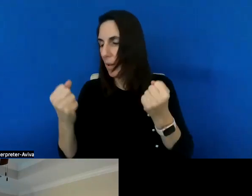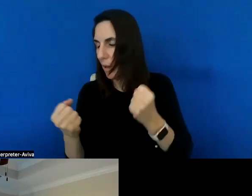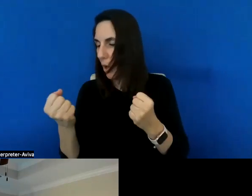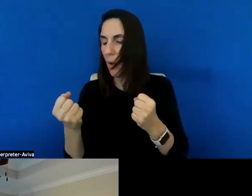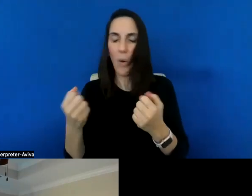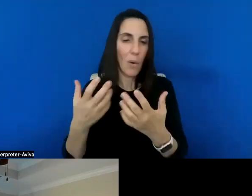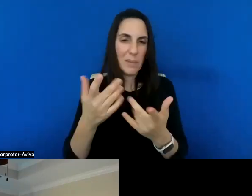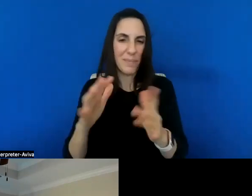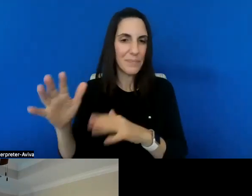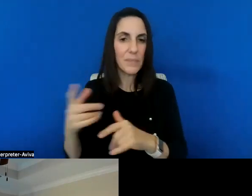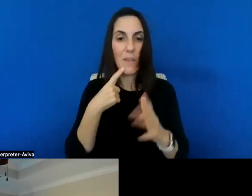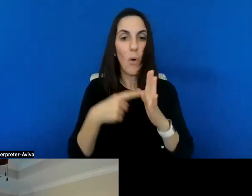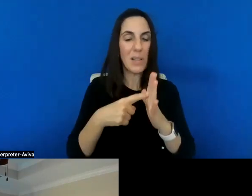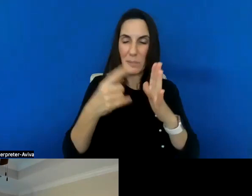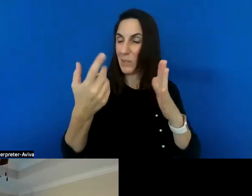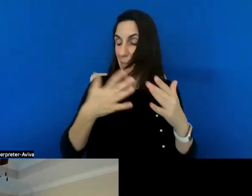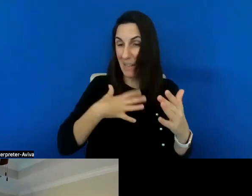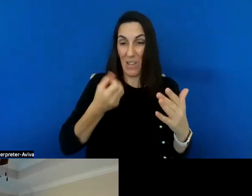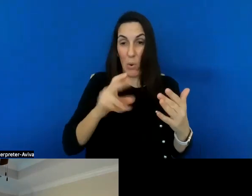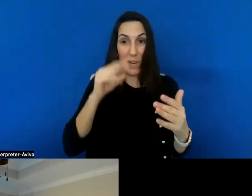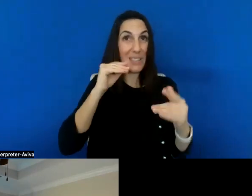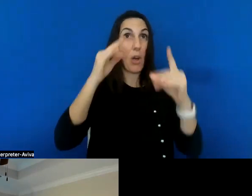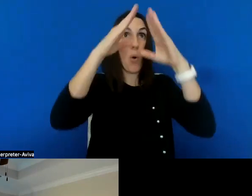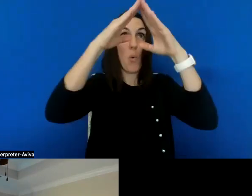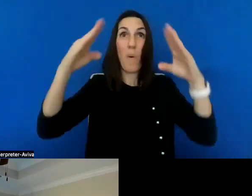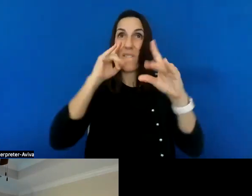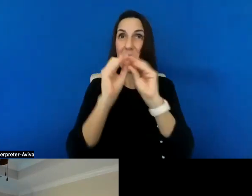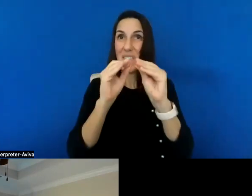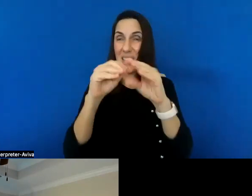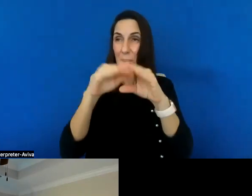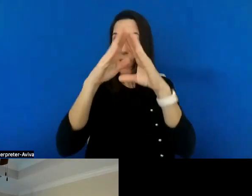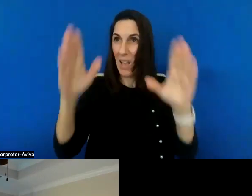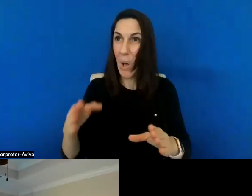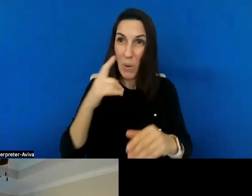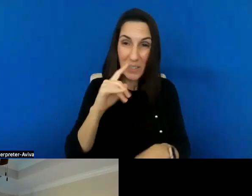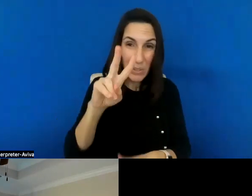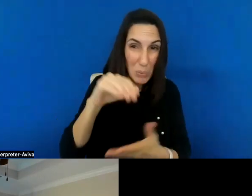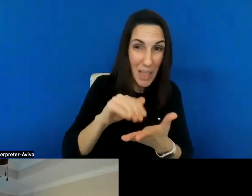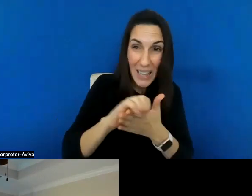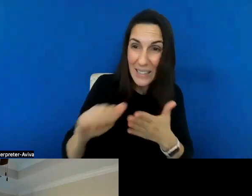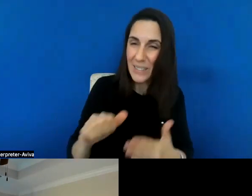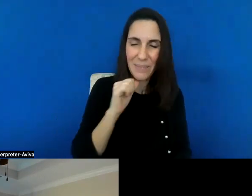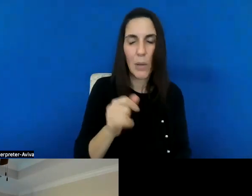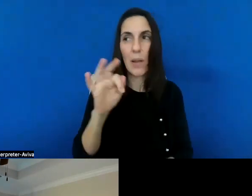11:12:14 A roof does not cost $2,000, and when you're on a government assistance, you